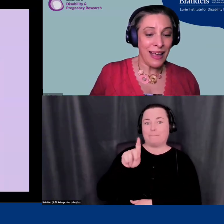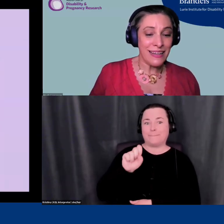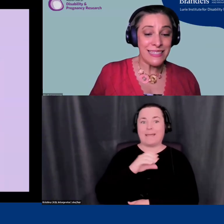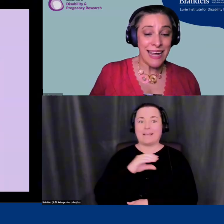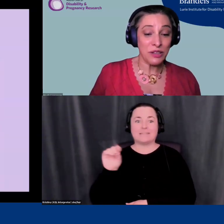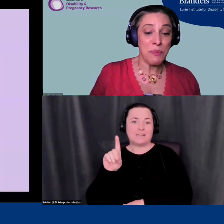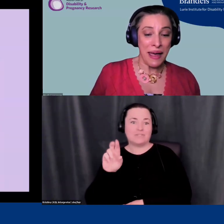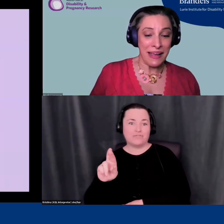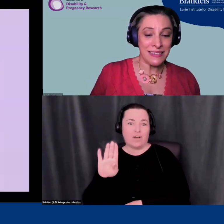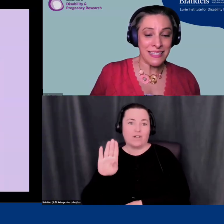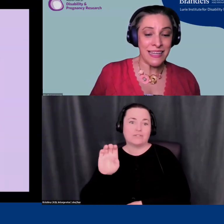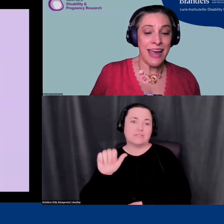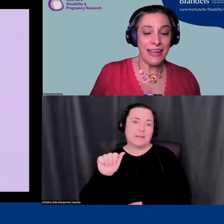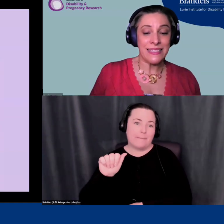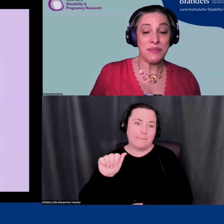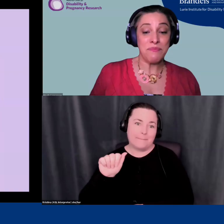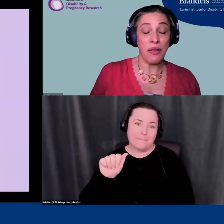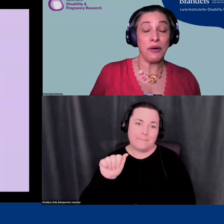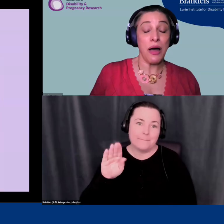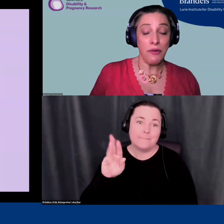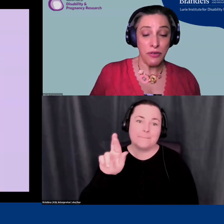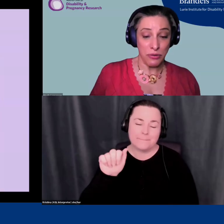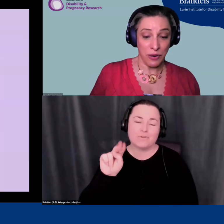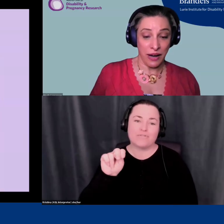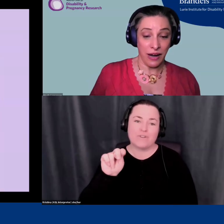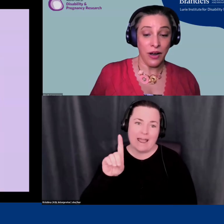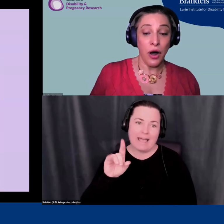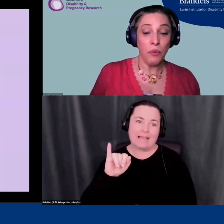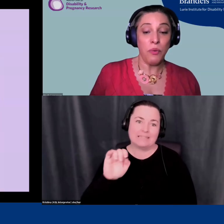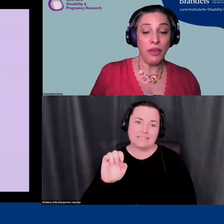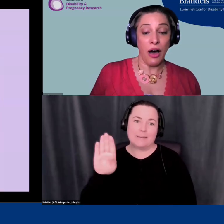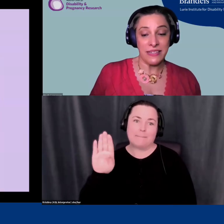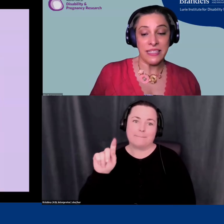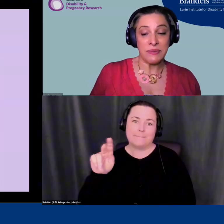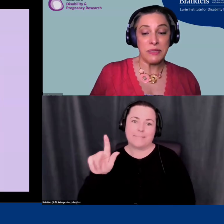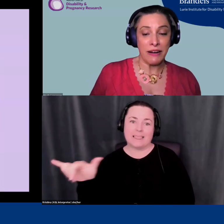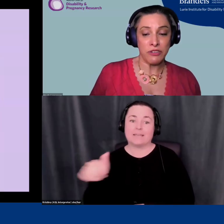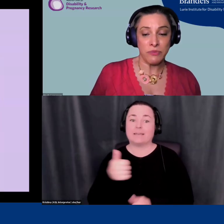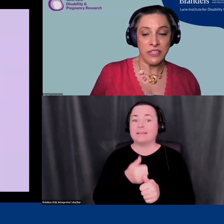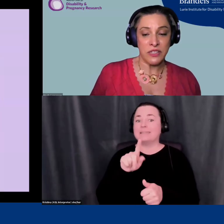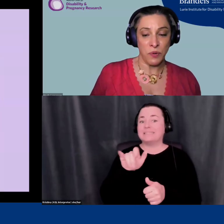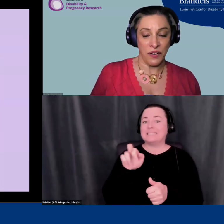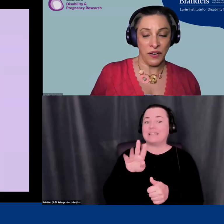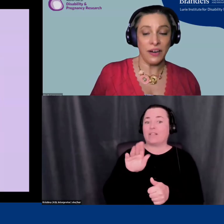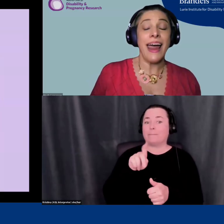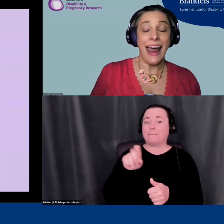Taylor Banks is the mother of three with autism spectrum disorder,